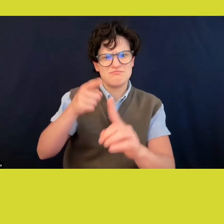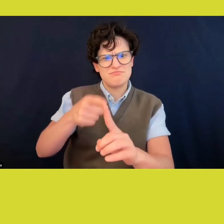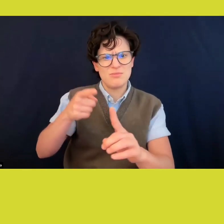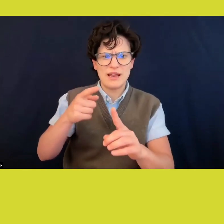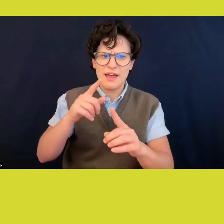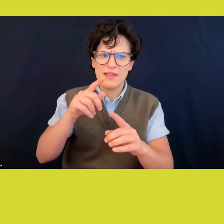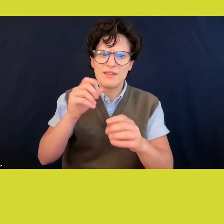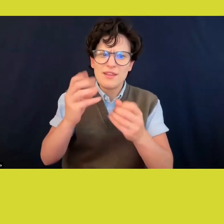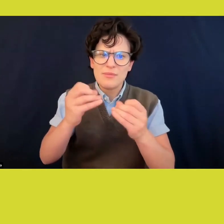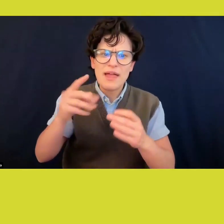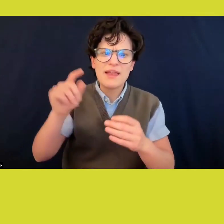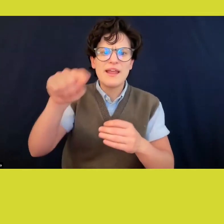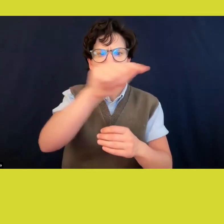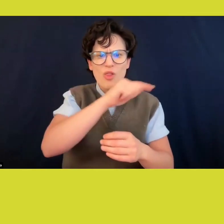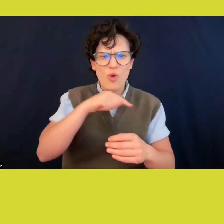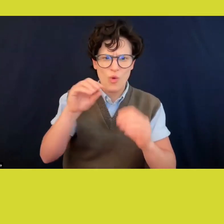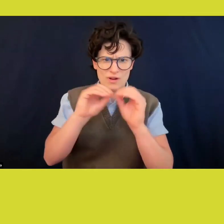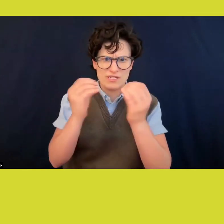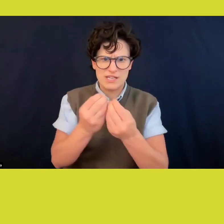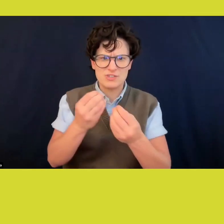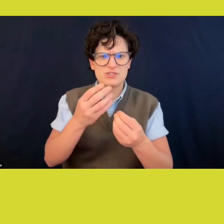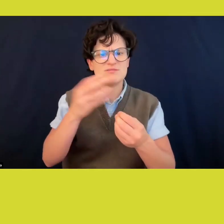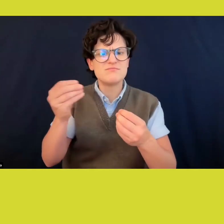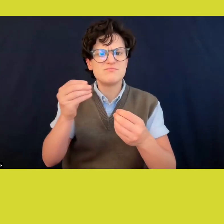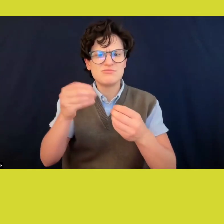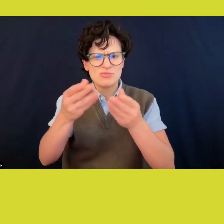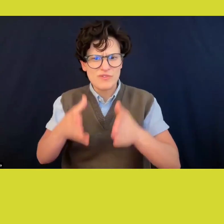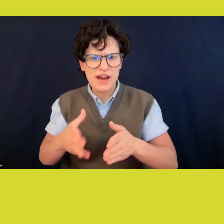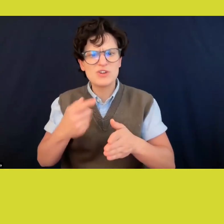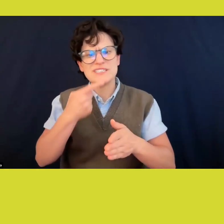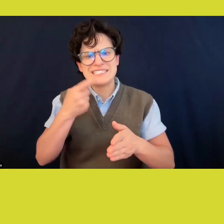services intact and the steps that Sam is talking about,